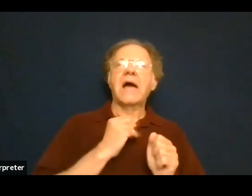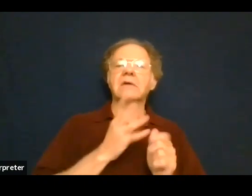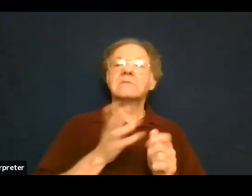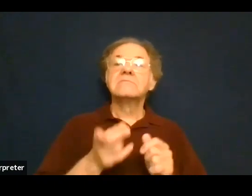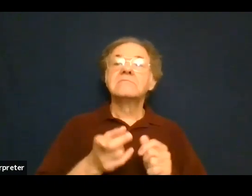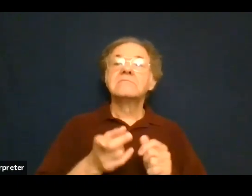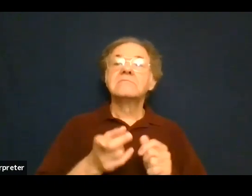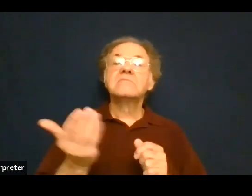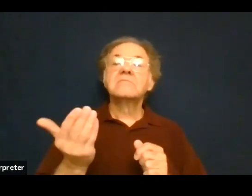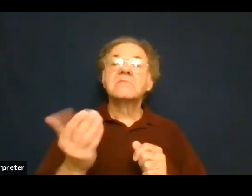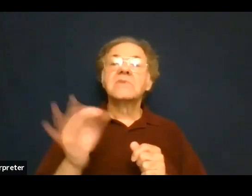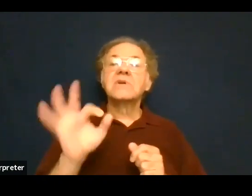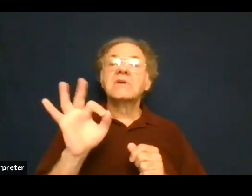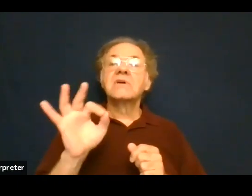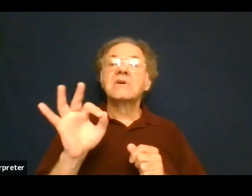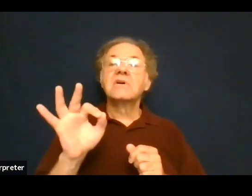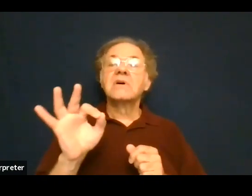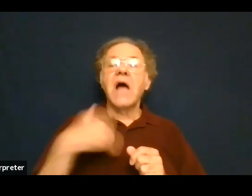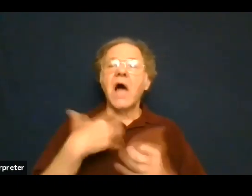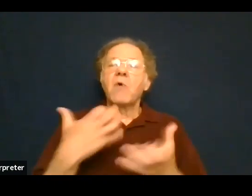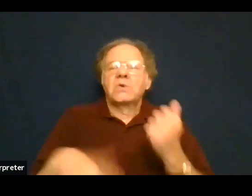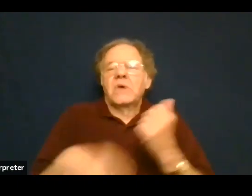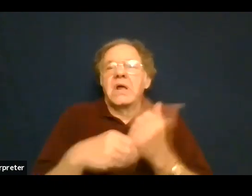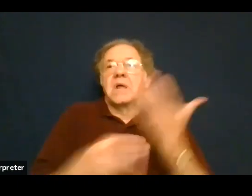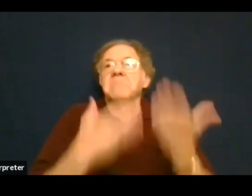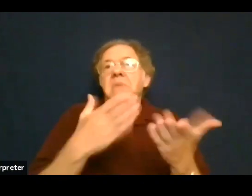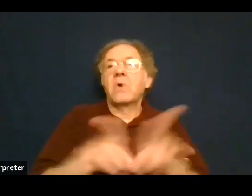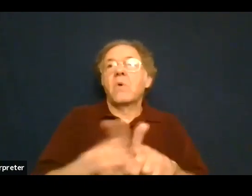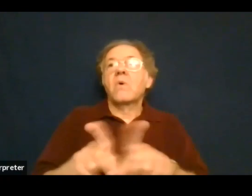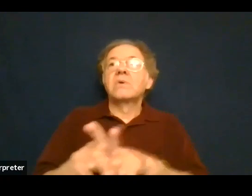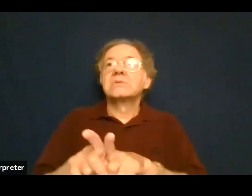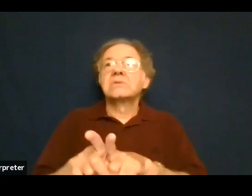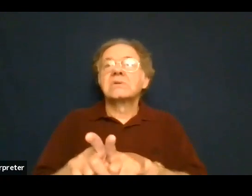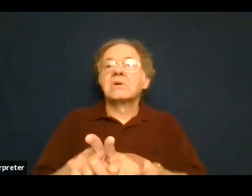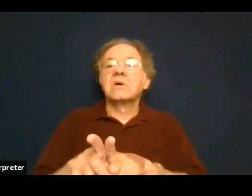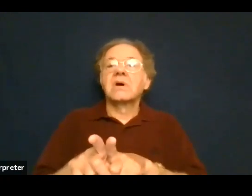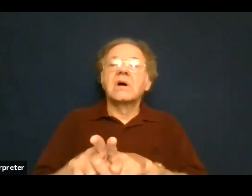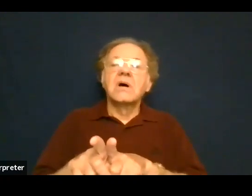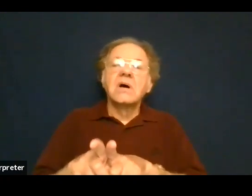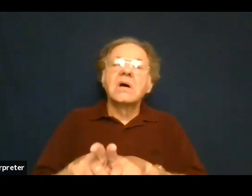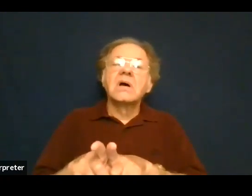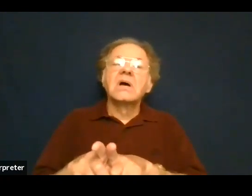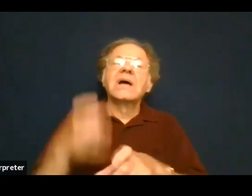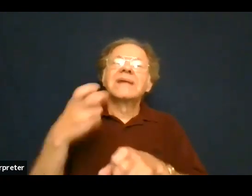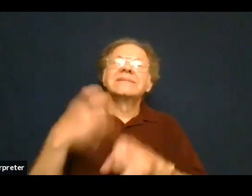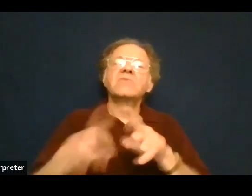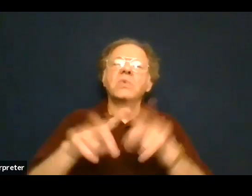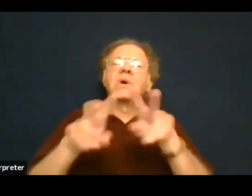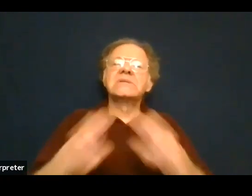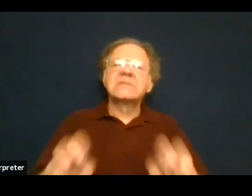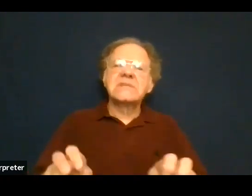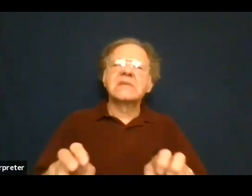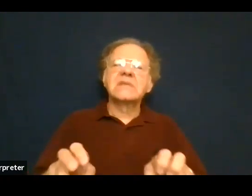No, I was just about to say that maybe also, methodologically, quite difficult to assess. It may also be an option when patients